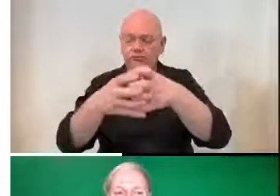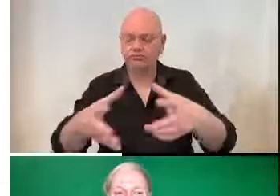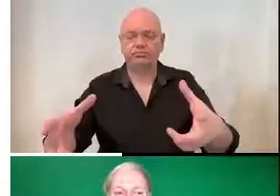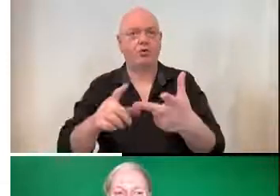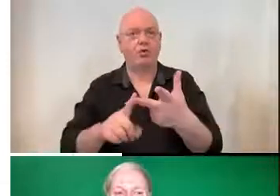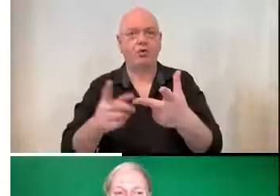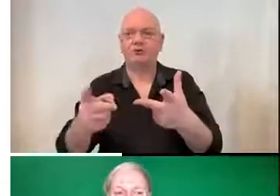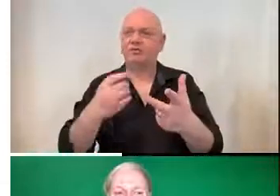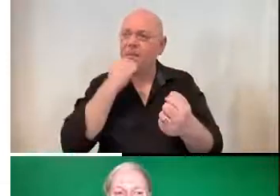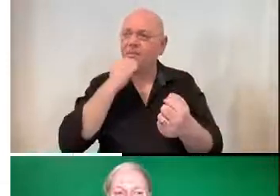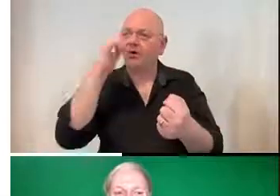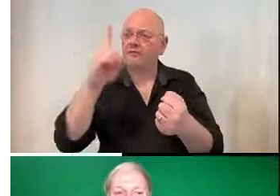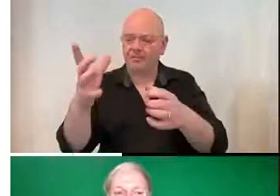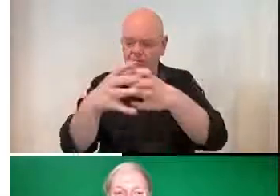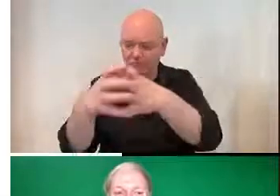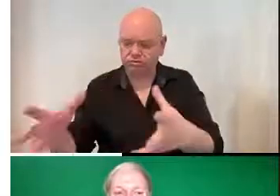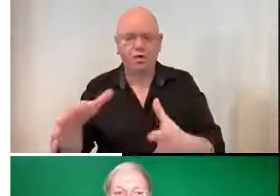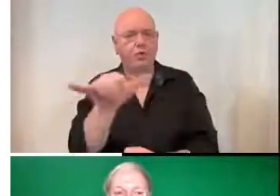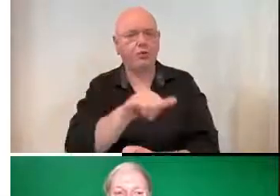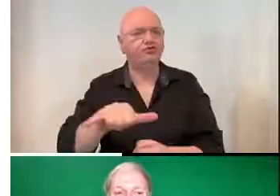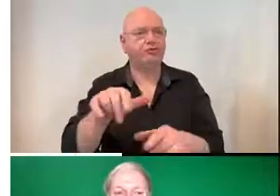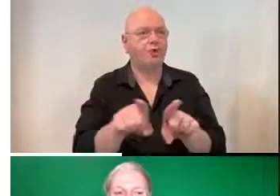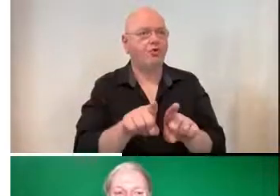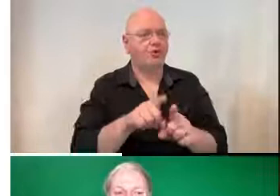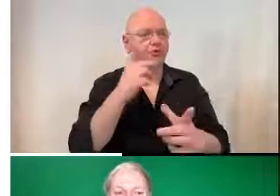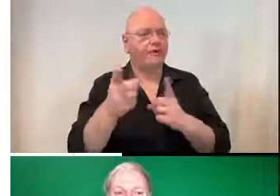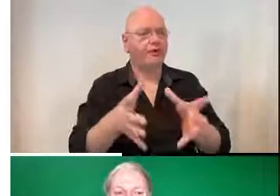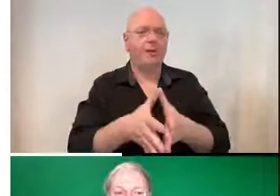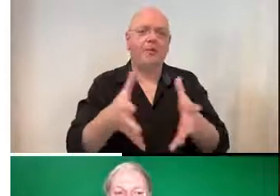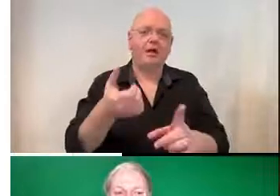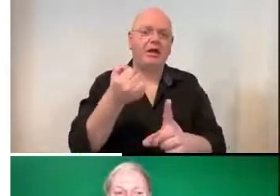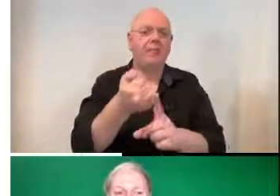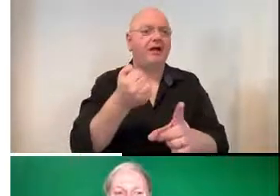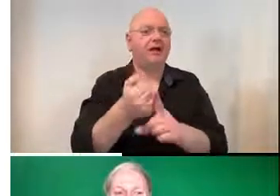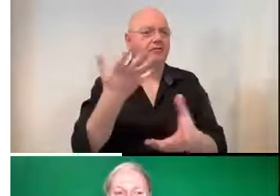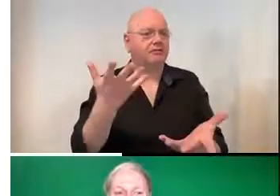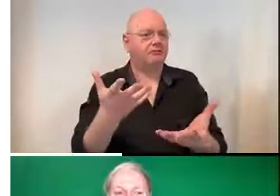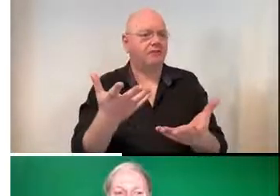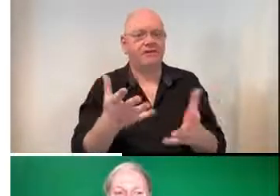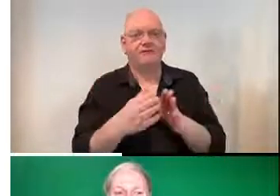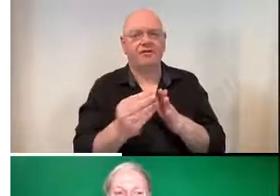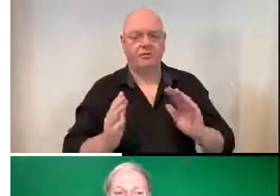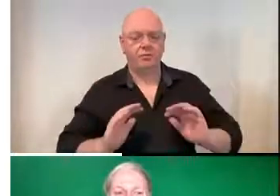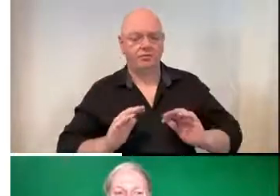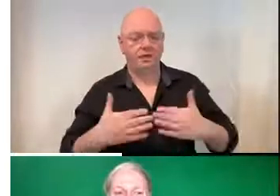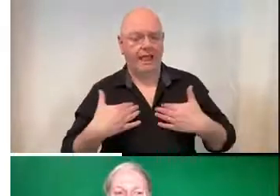more and more ways to look at data in relation to high street performance that can support case making.